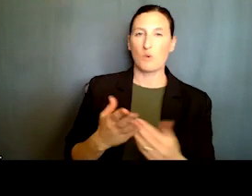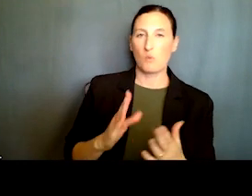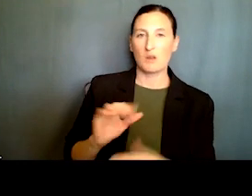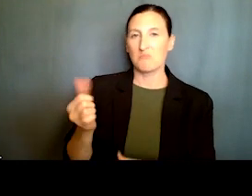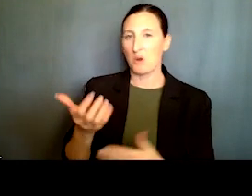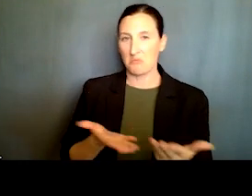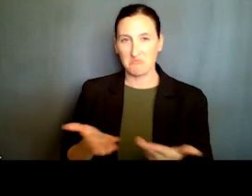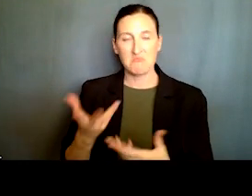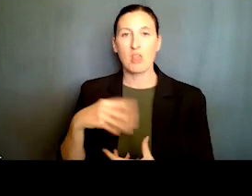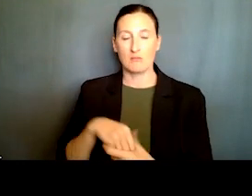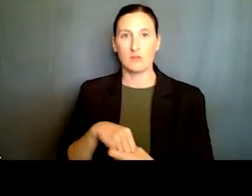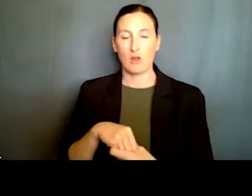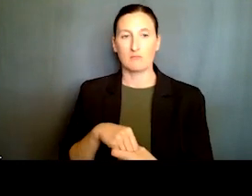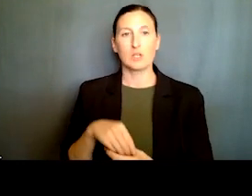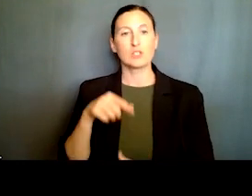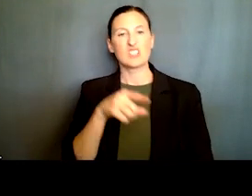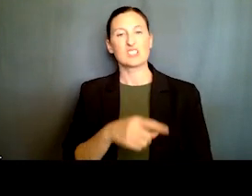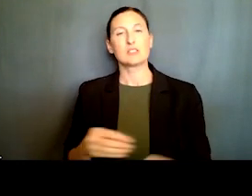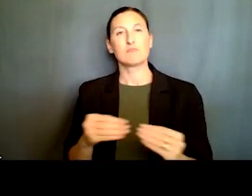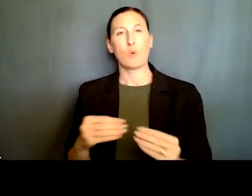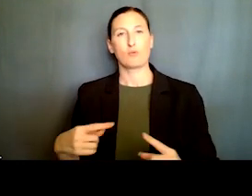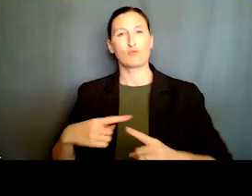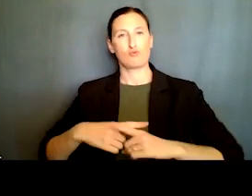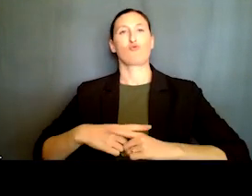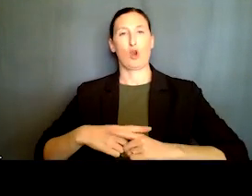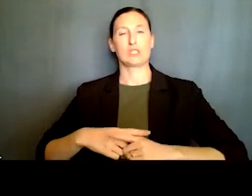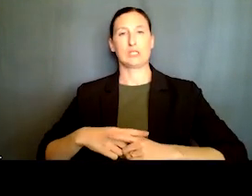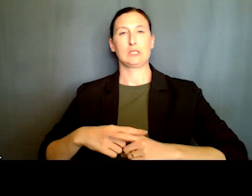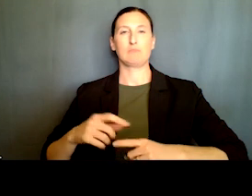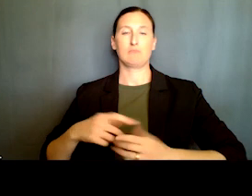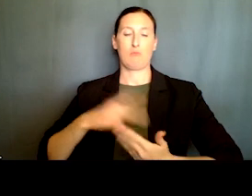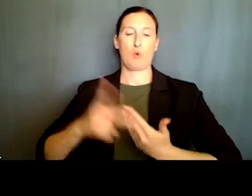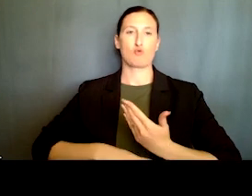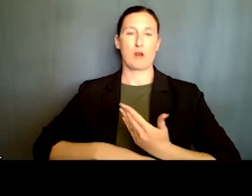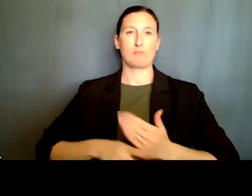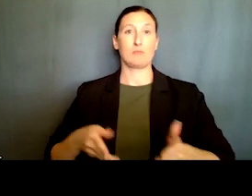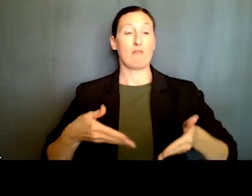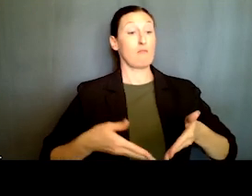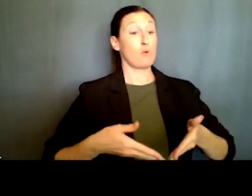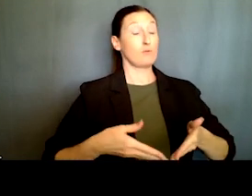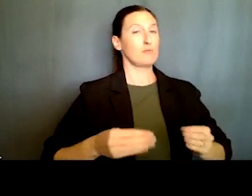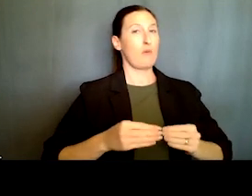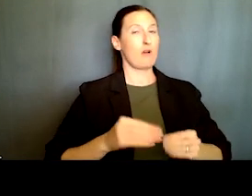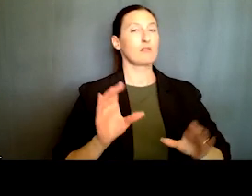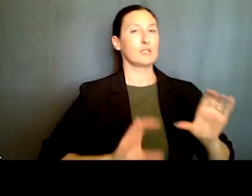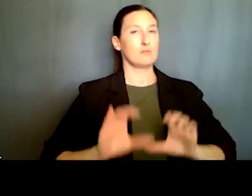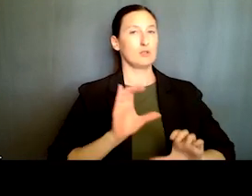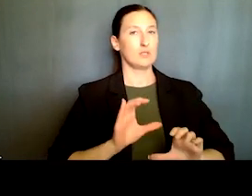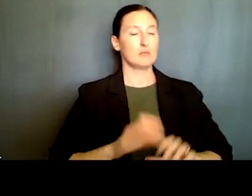These are more cross directorate program focused, a little bit on chemistry, actually, a lot on chemistry.